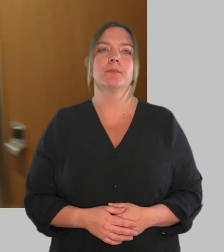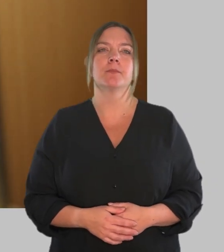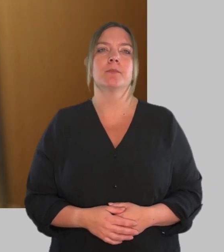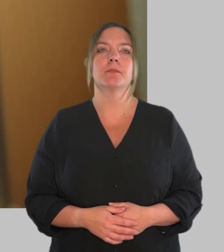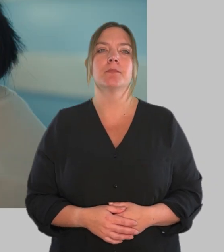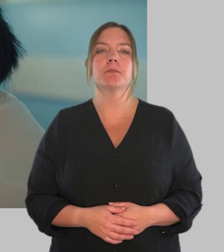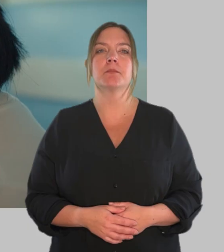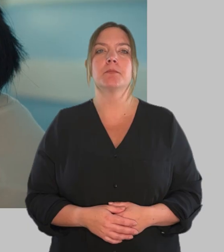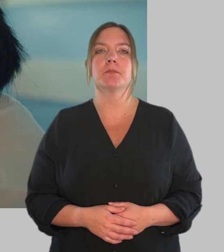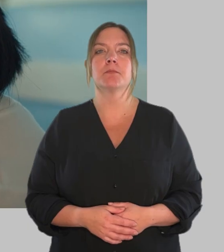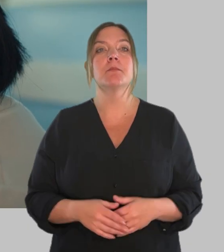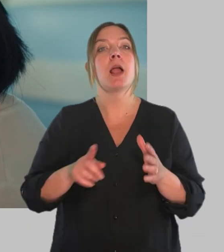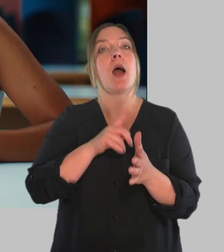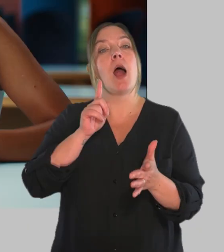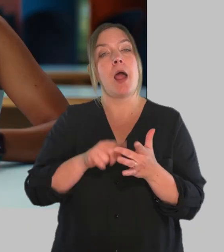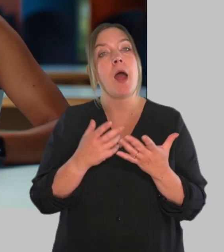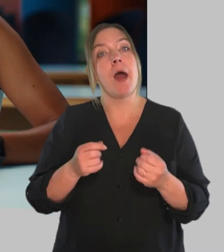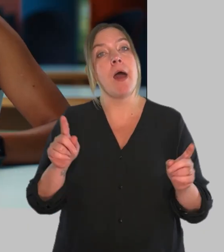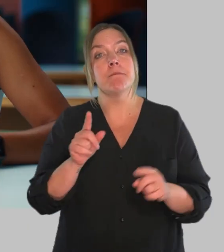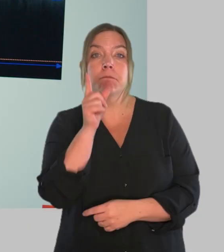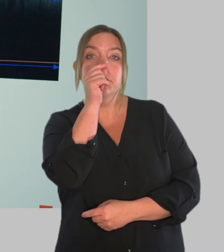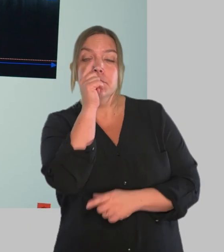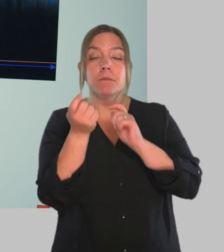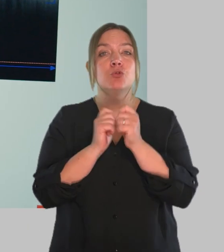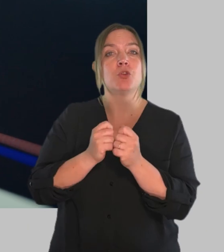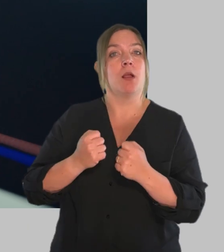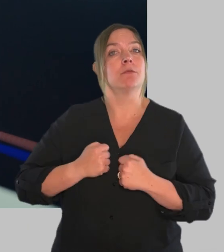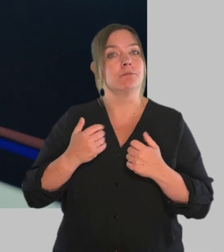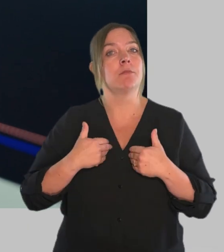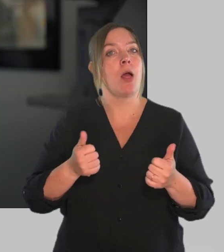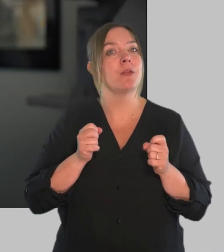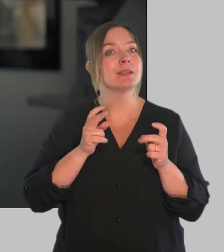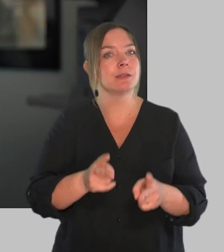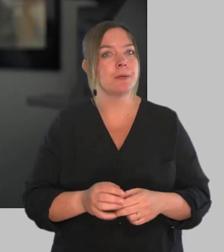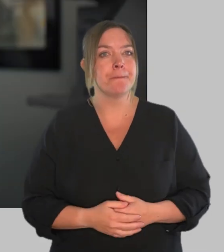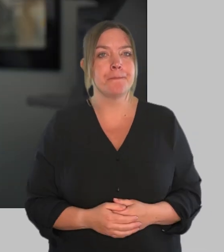AI has the potential to change our health systems. AI holds great promise,